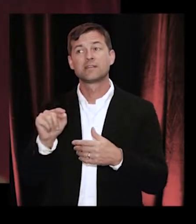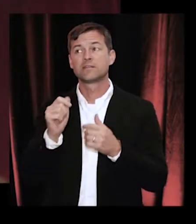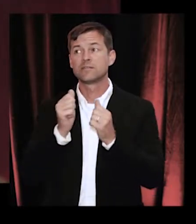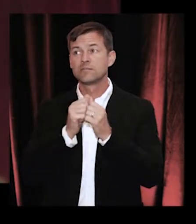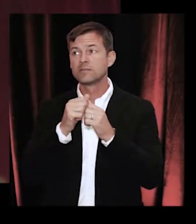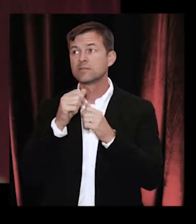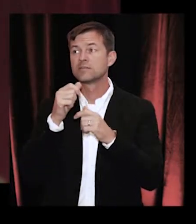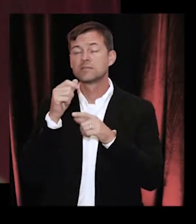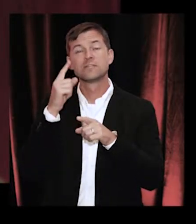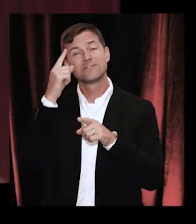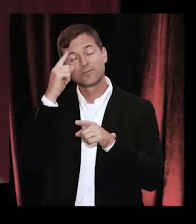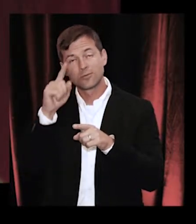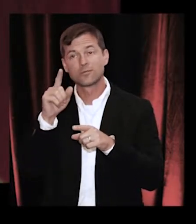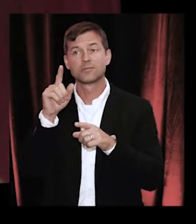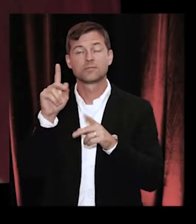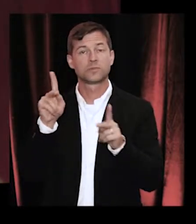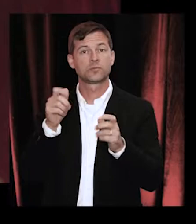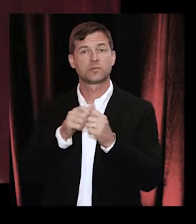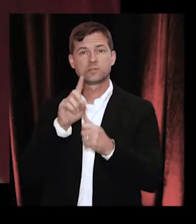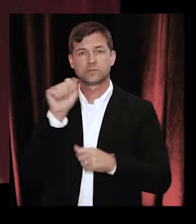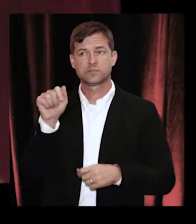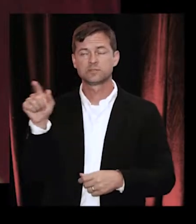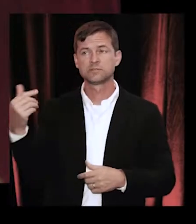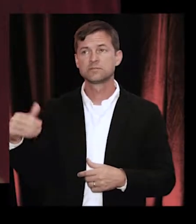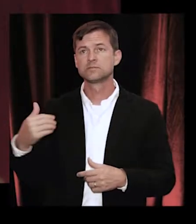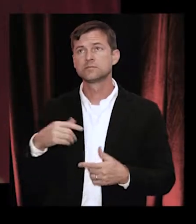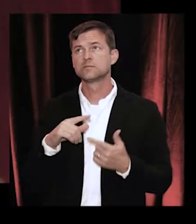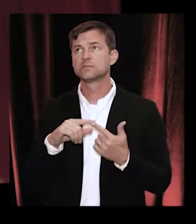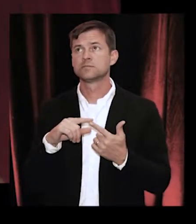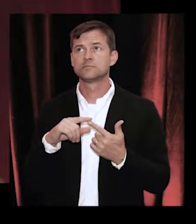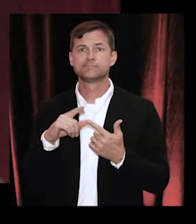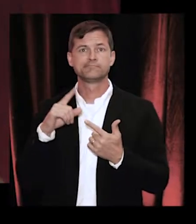She has expanded mental health services for individuals in crisis.